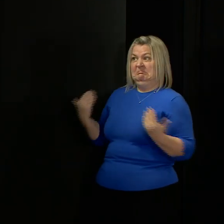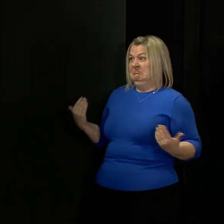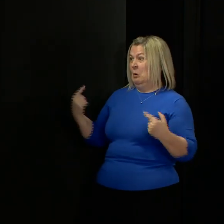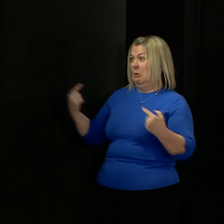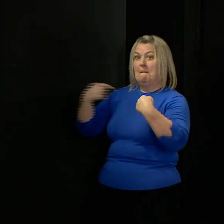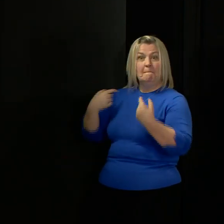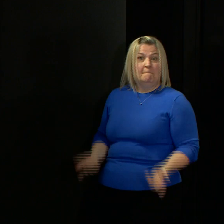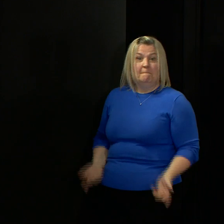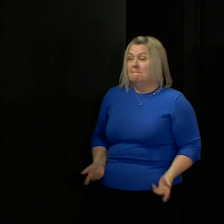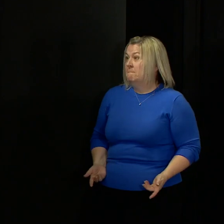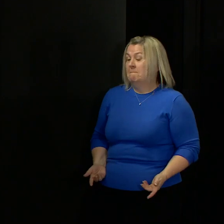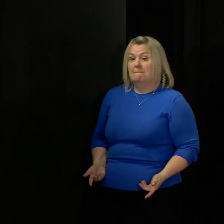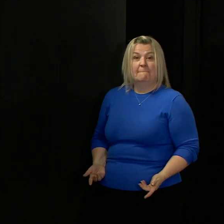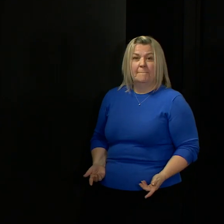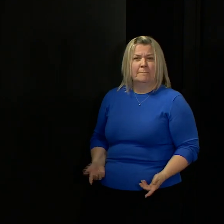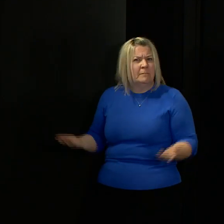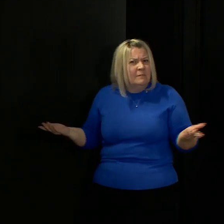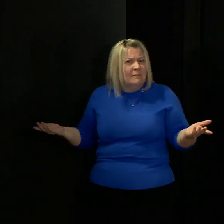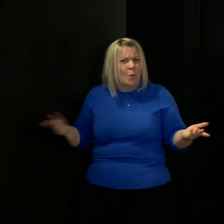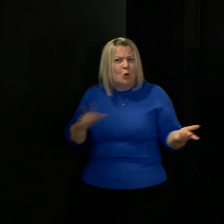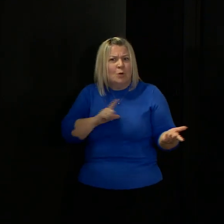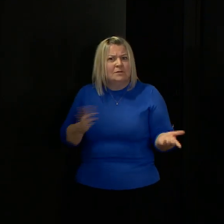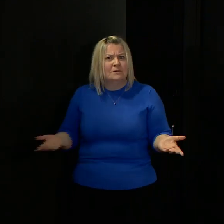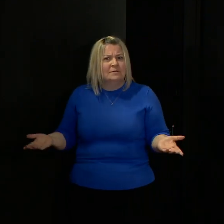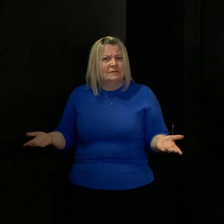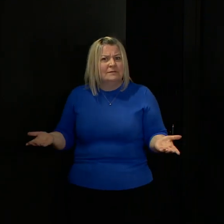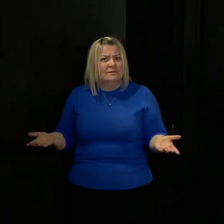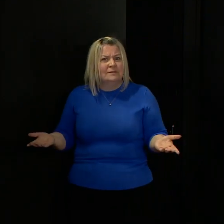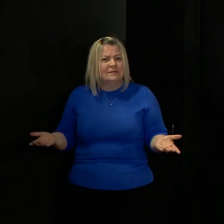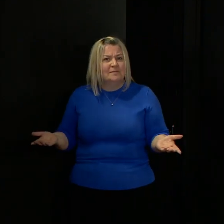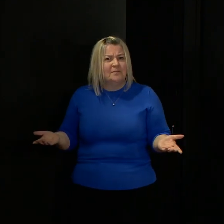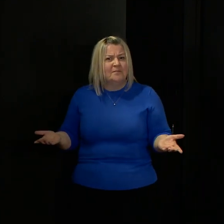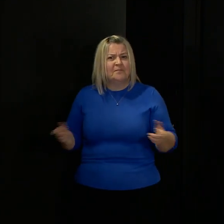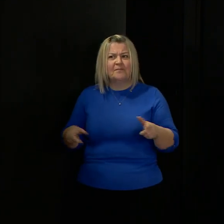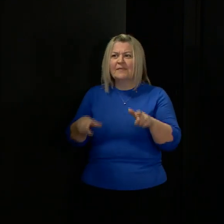generating the referrals because people aren't approaching them and with these